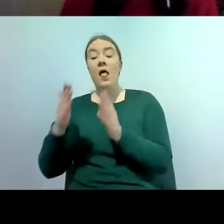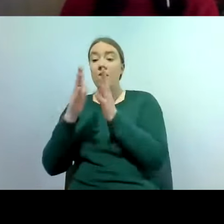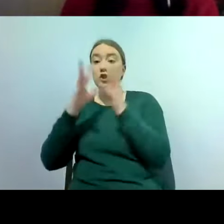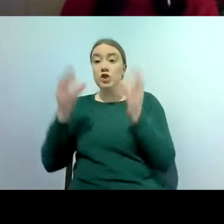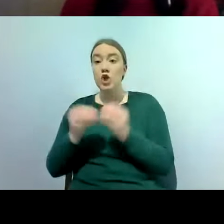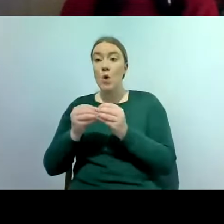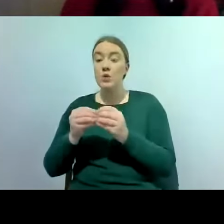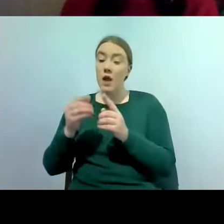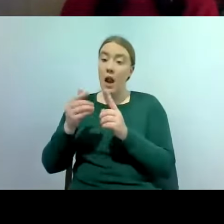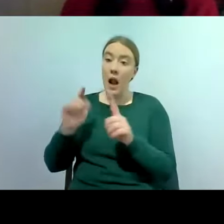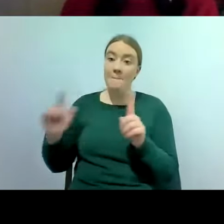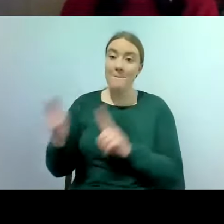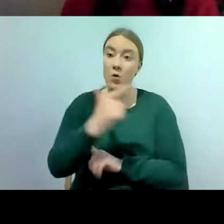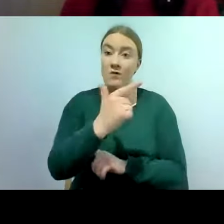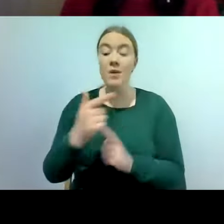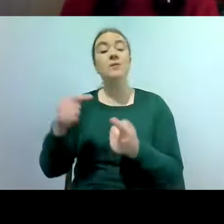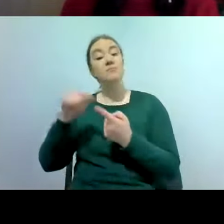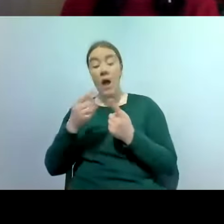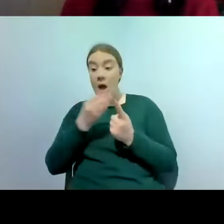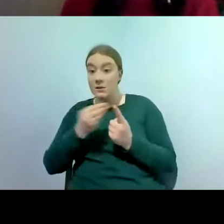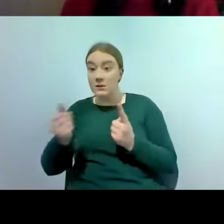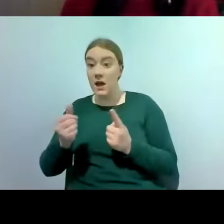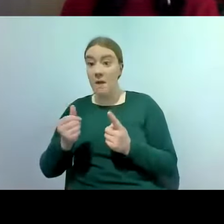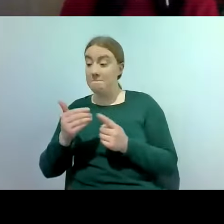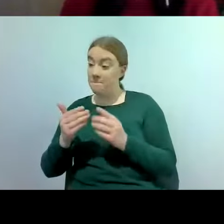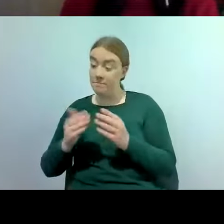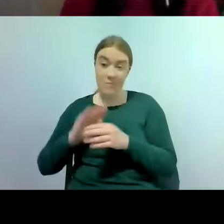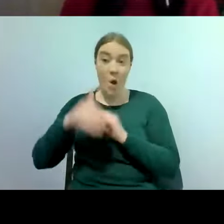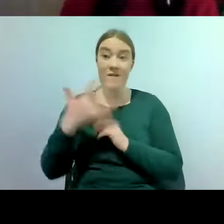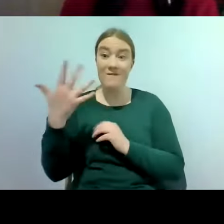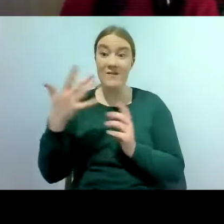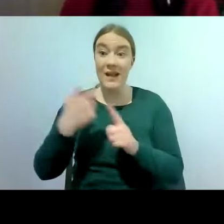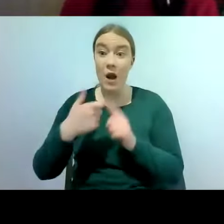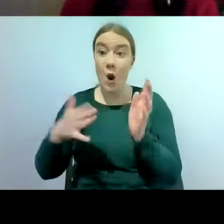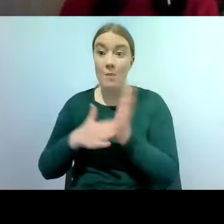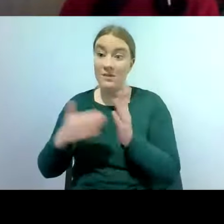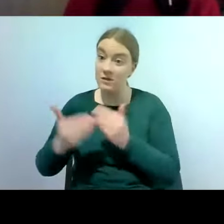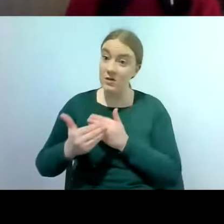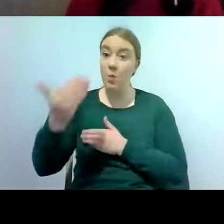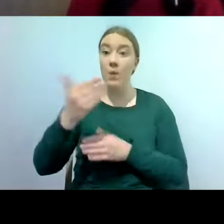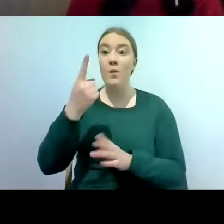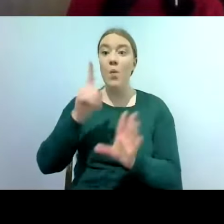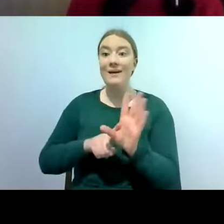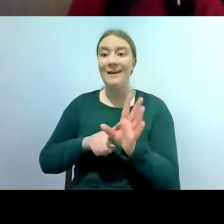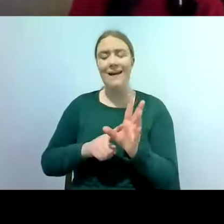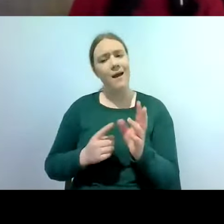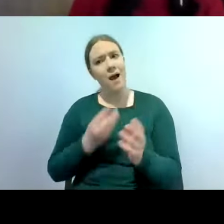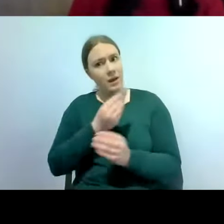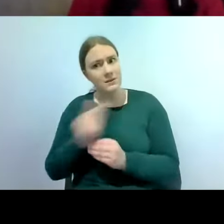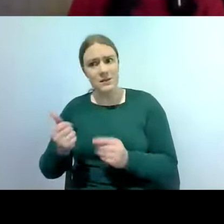moving just over 15 kilometers within a year and others traveling 68 kilometers